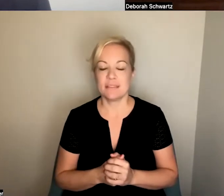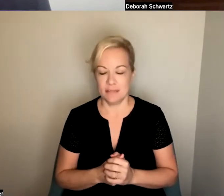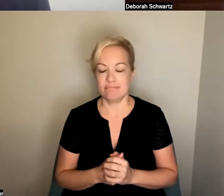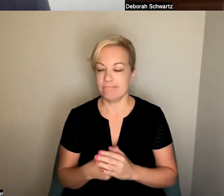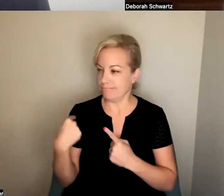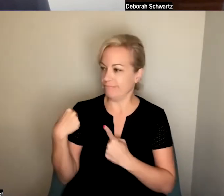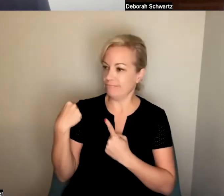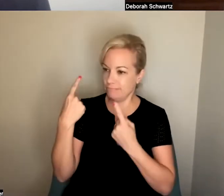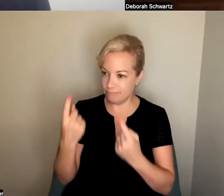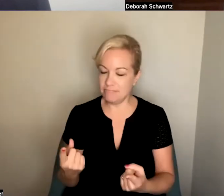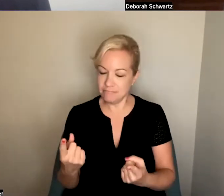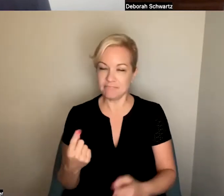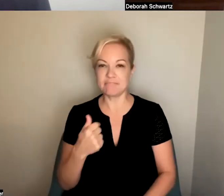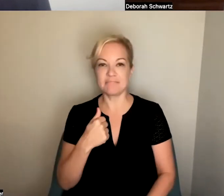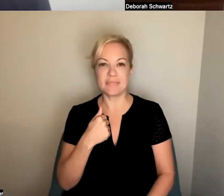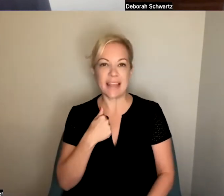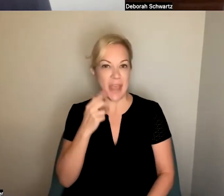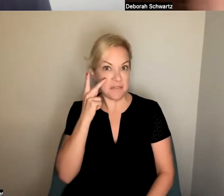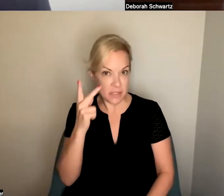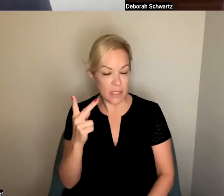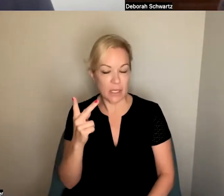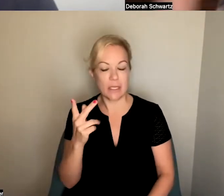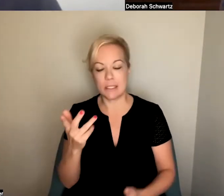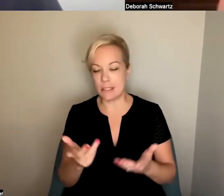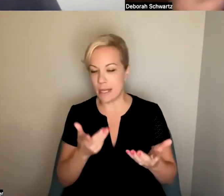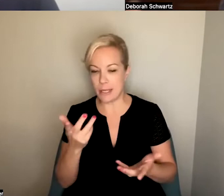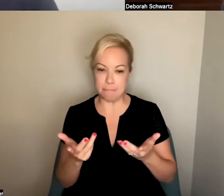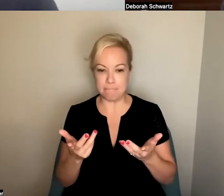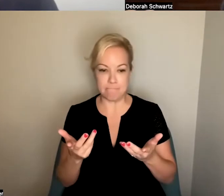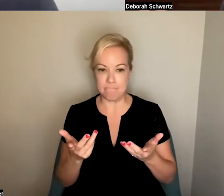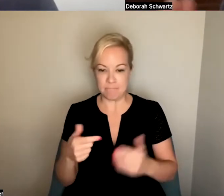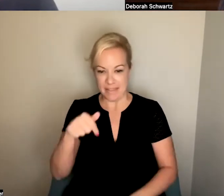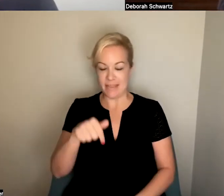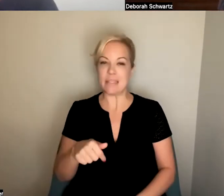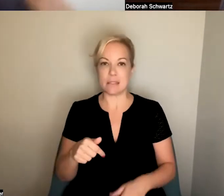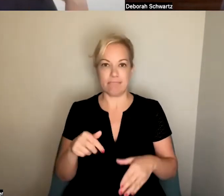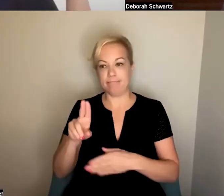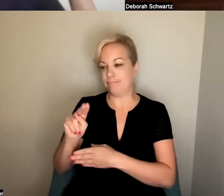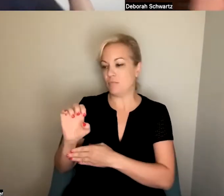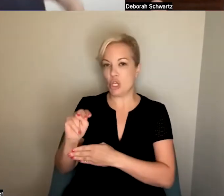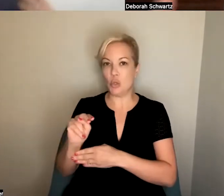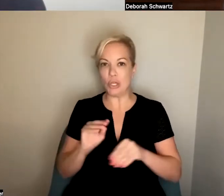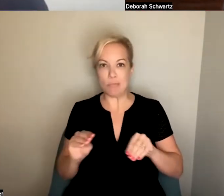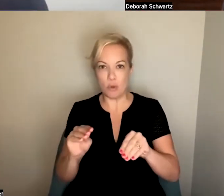I've sort of been following with great interests this, you know, growing movement and I've seen, in